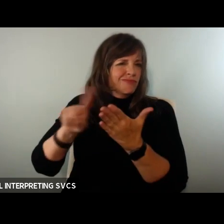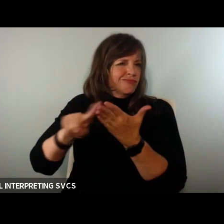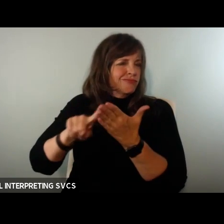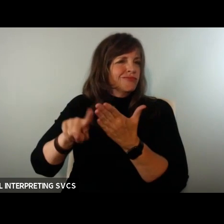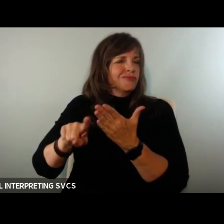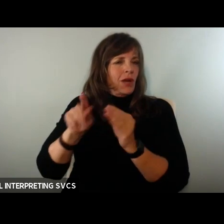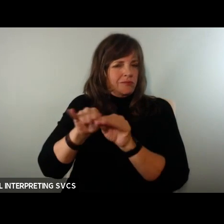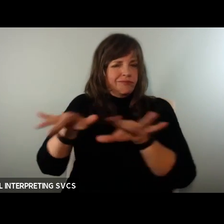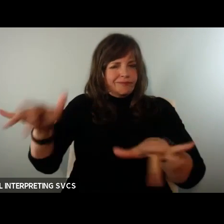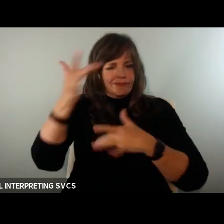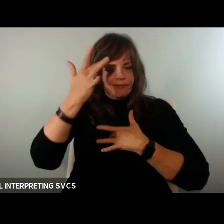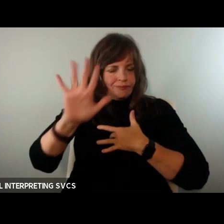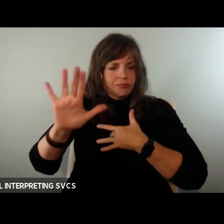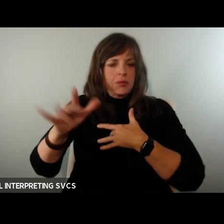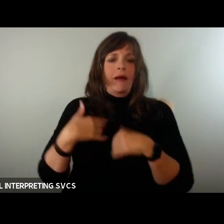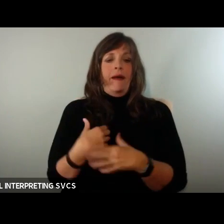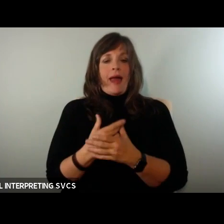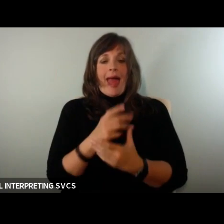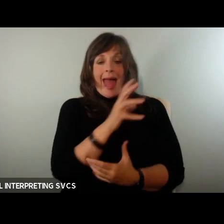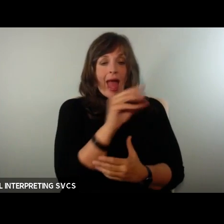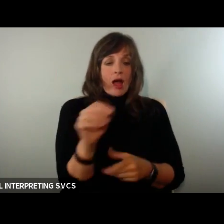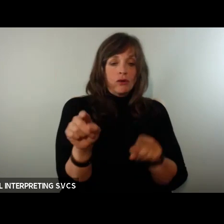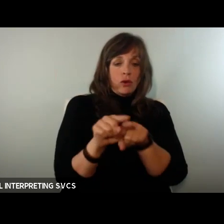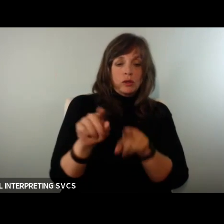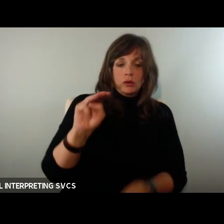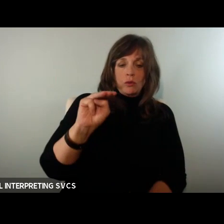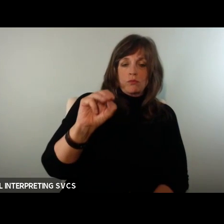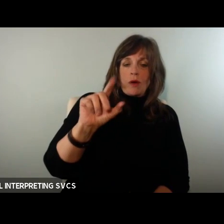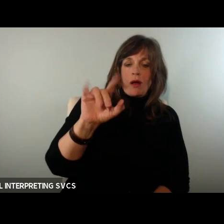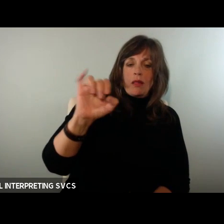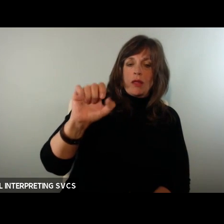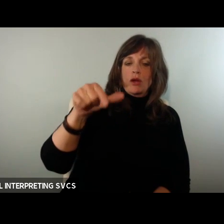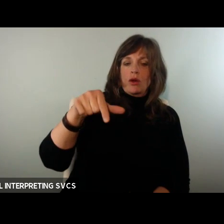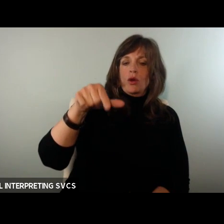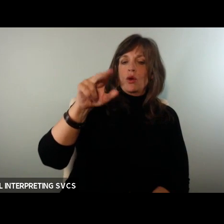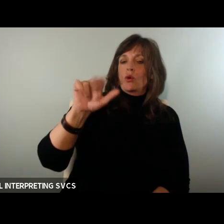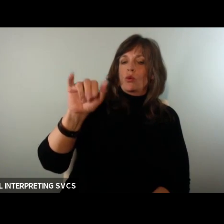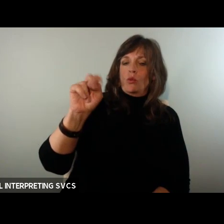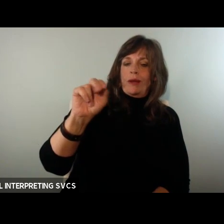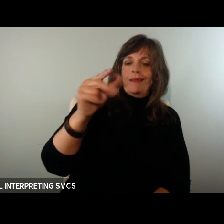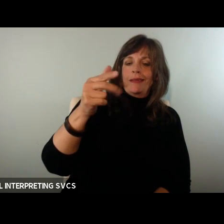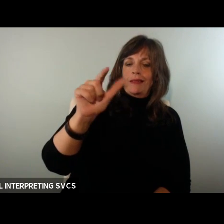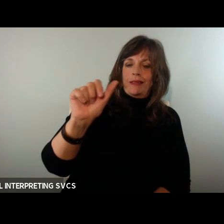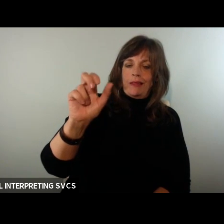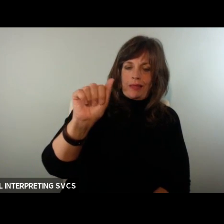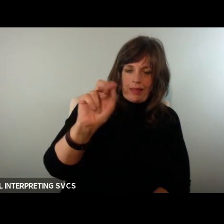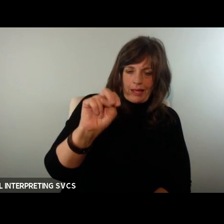There was a lot of good information on that call and it is posted online on the TCG Circle